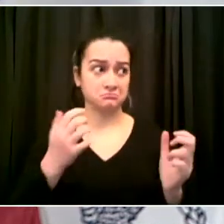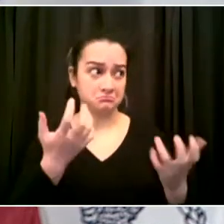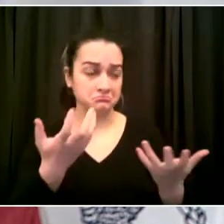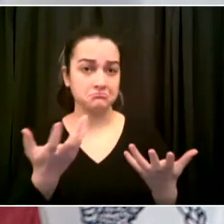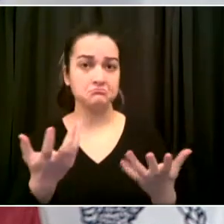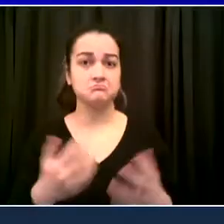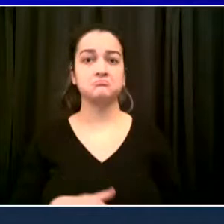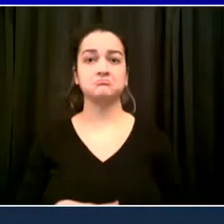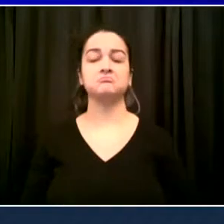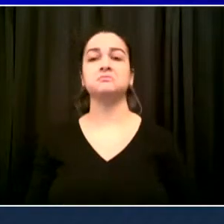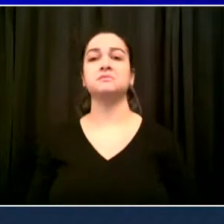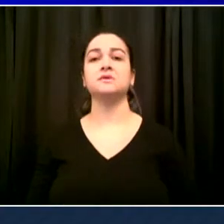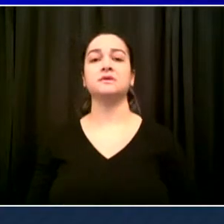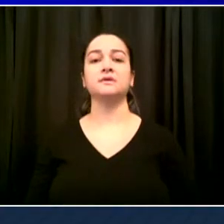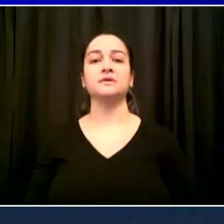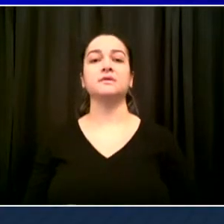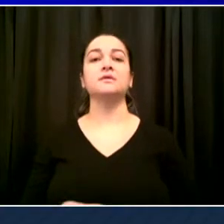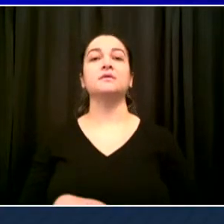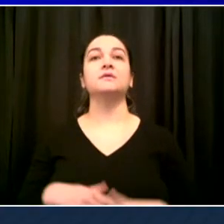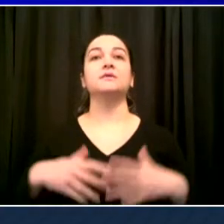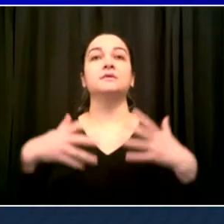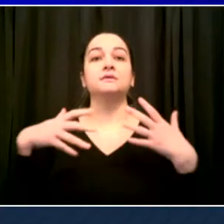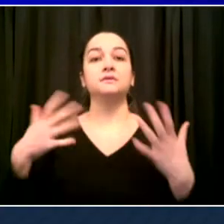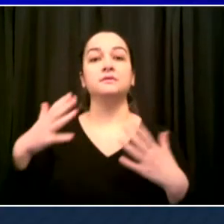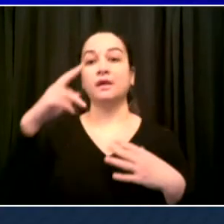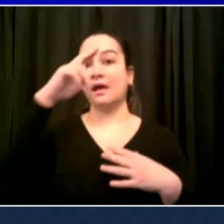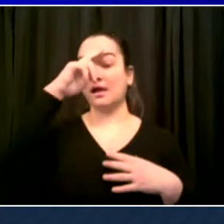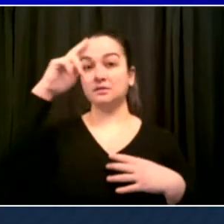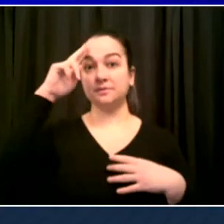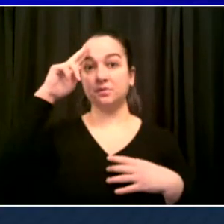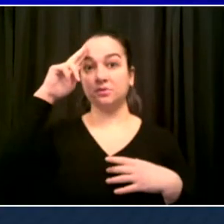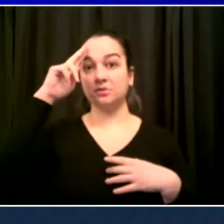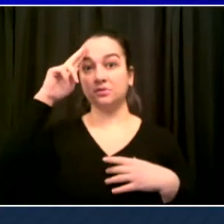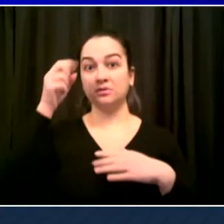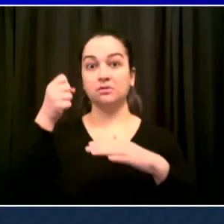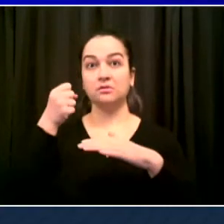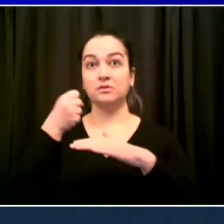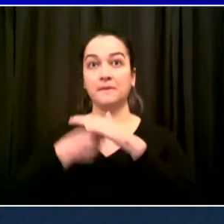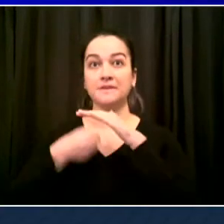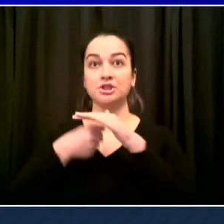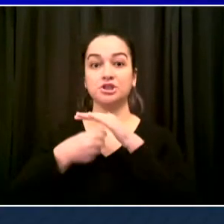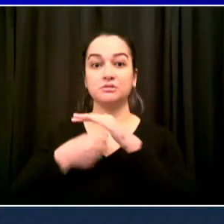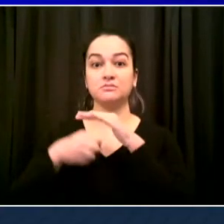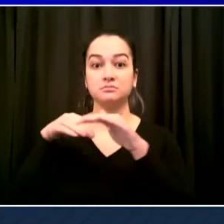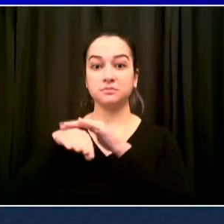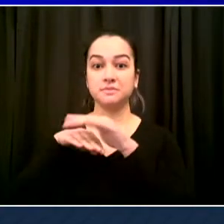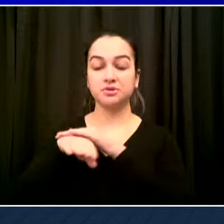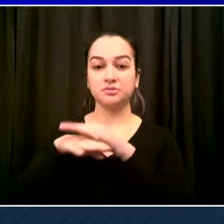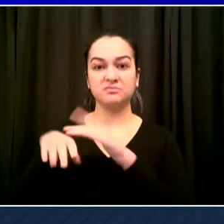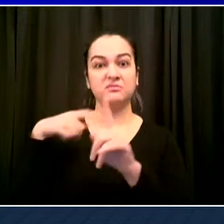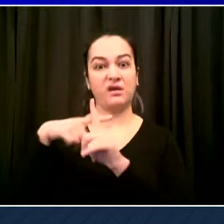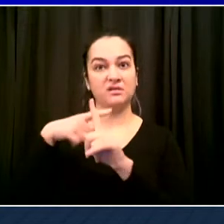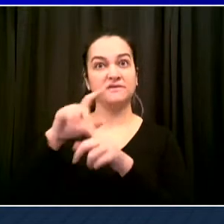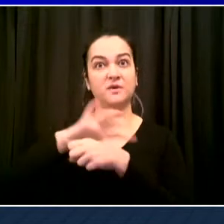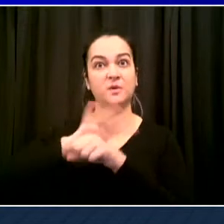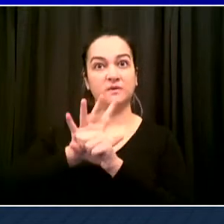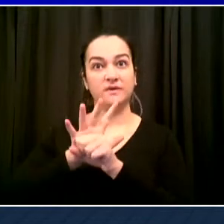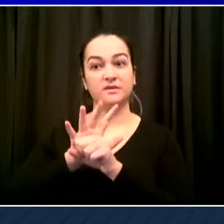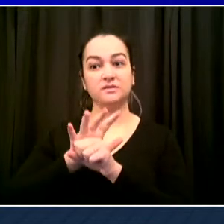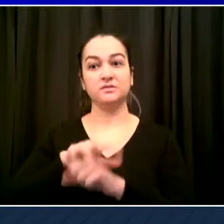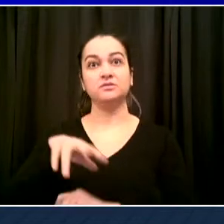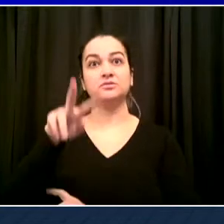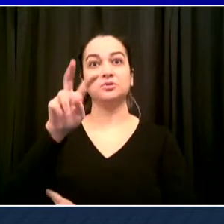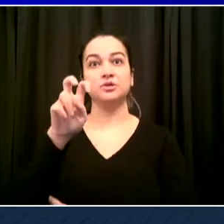HERE.